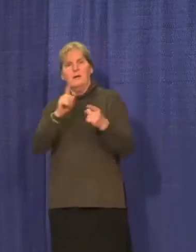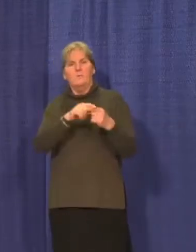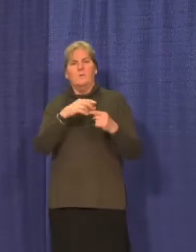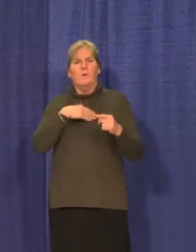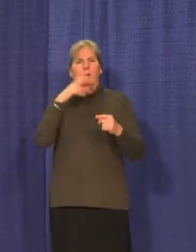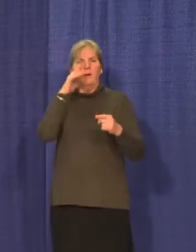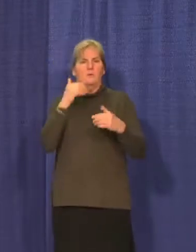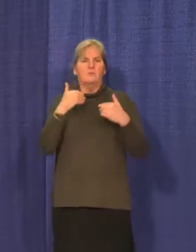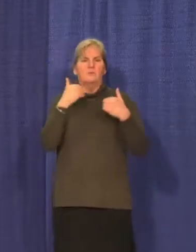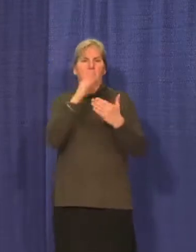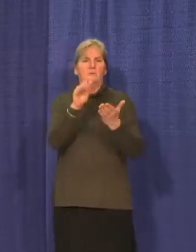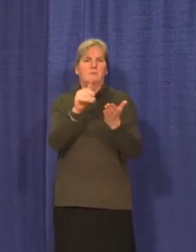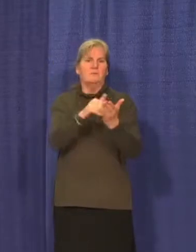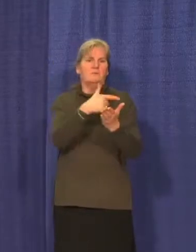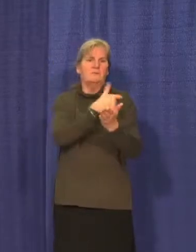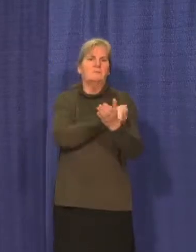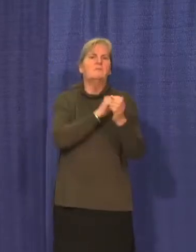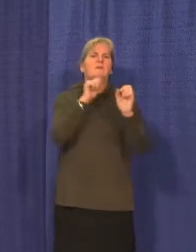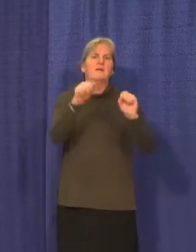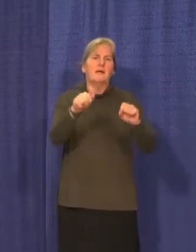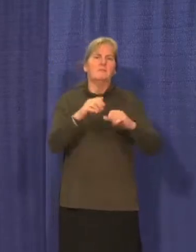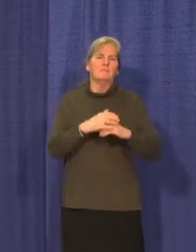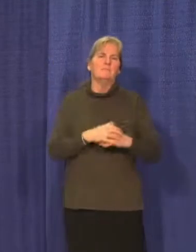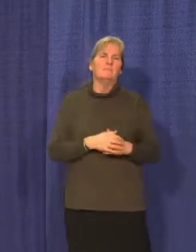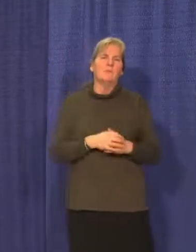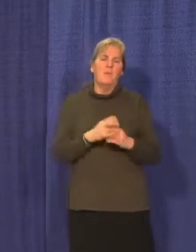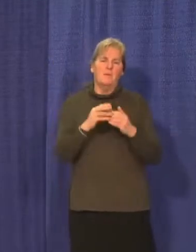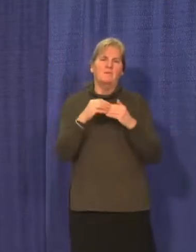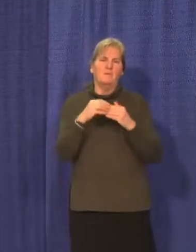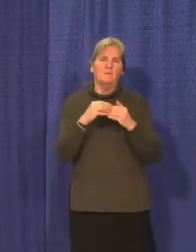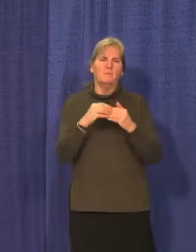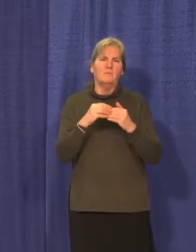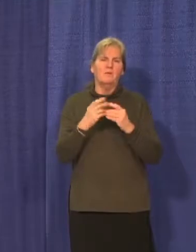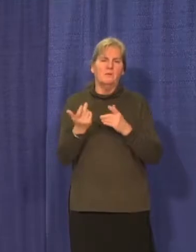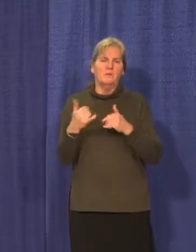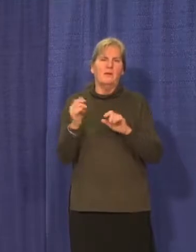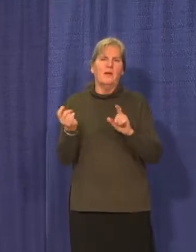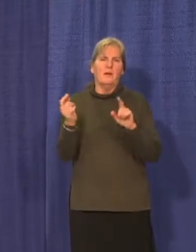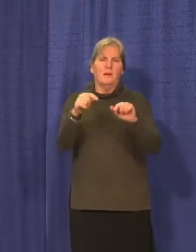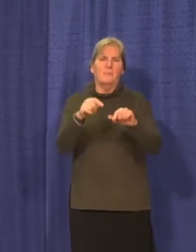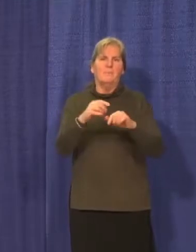would still be able to come into the general clinic as well. That would be the same for